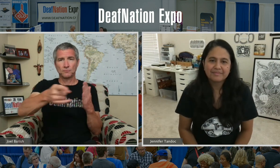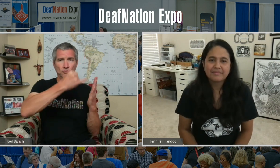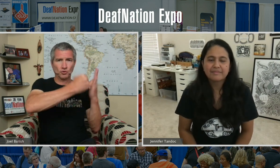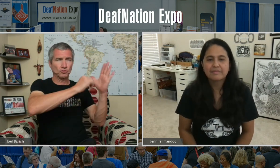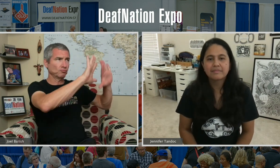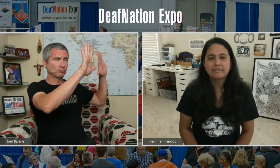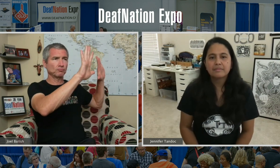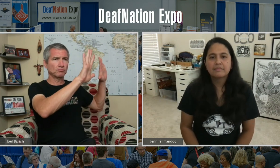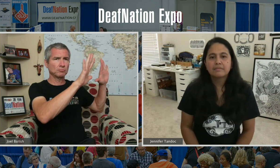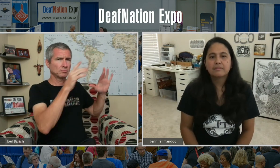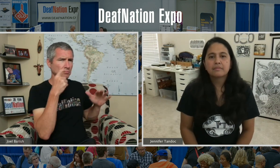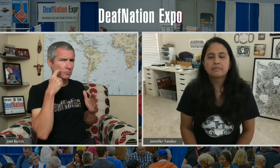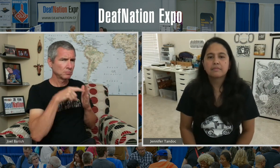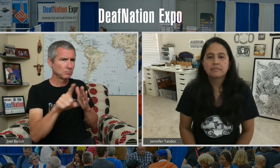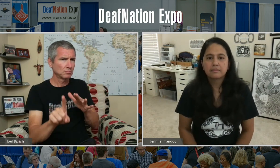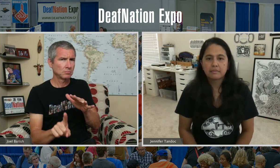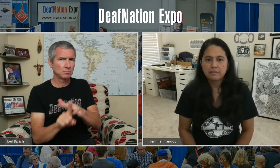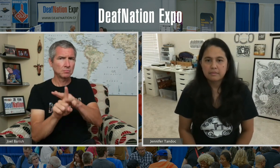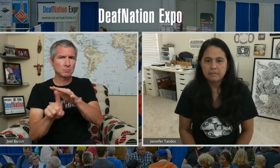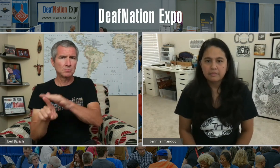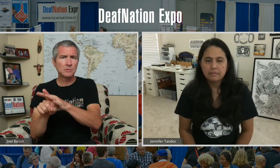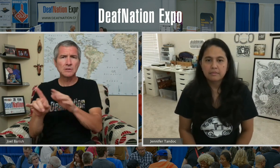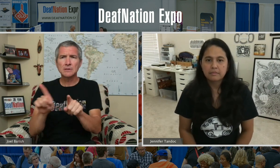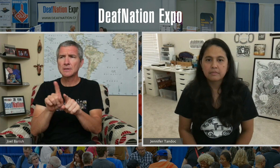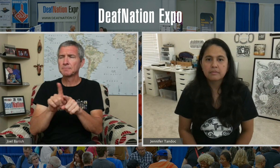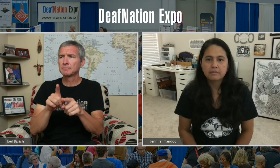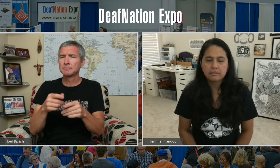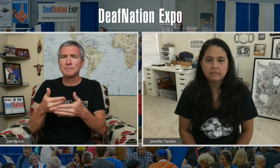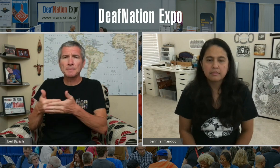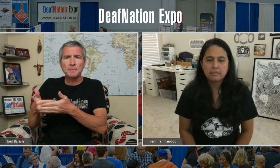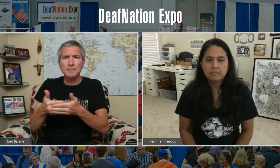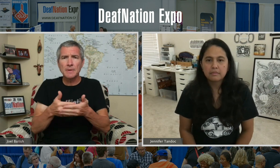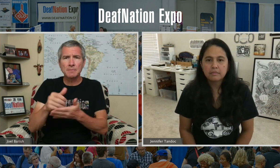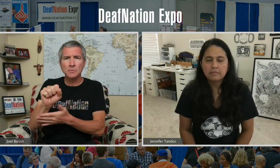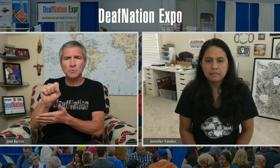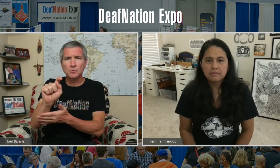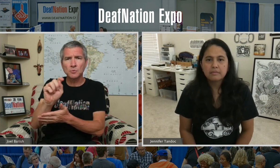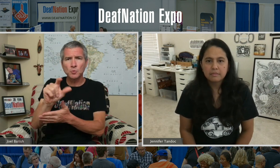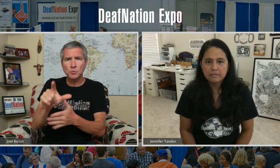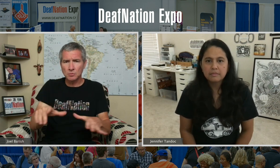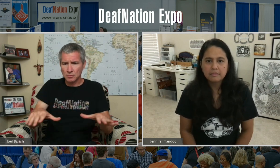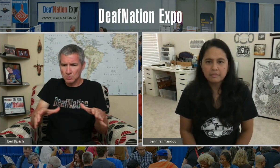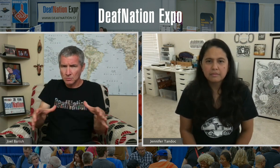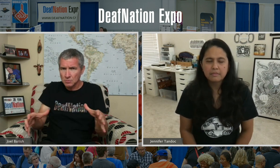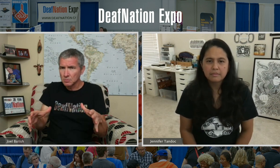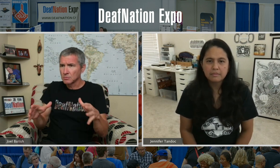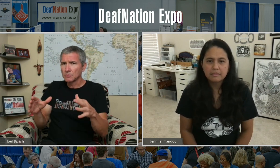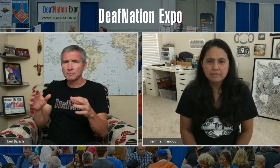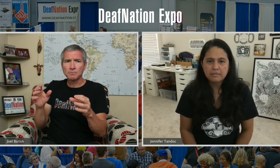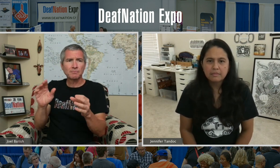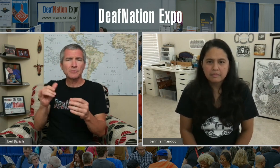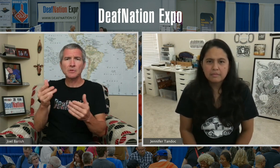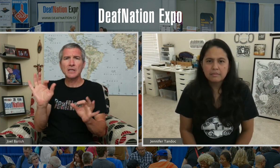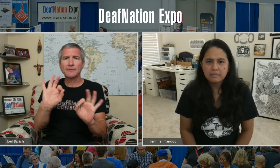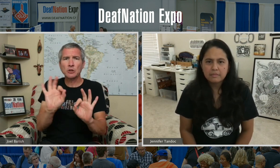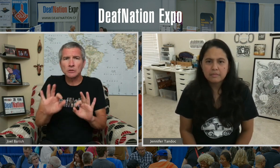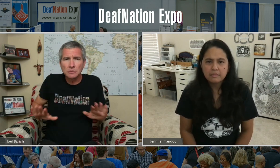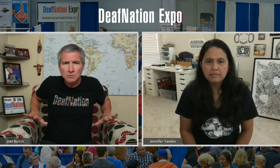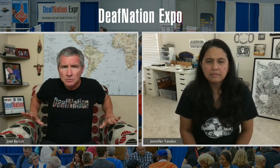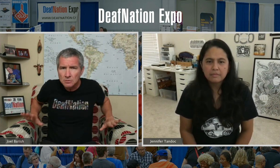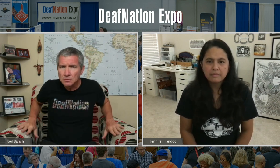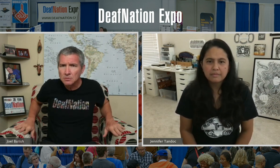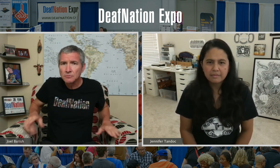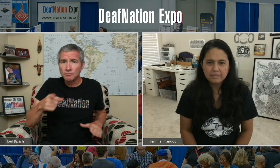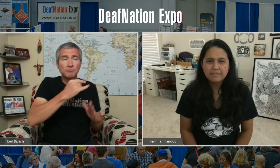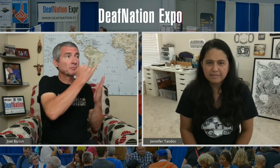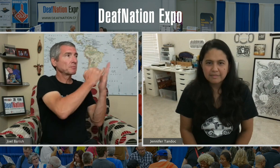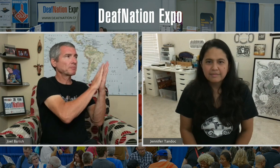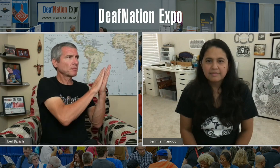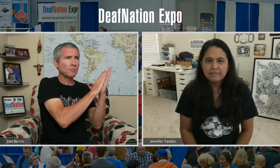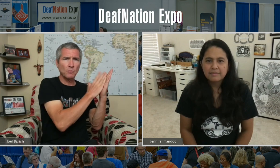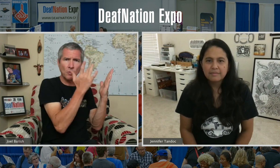With your art, I noticed that you also have like baby stools and furniture…